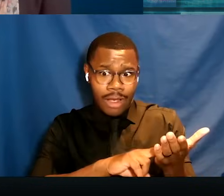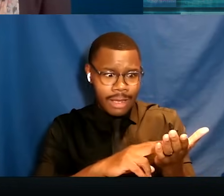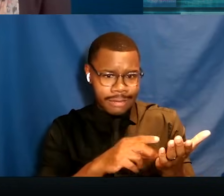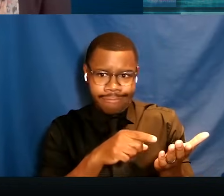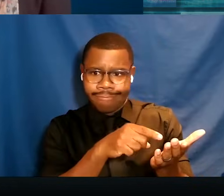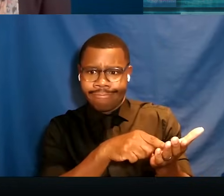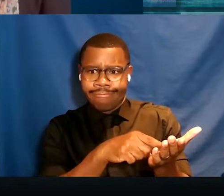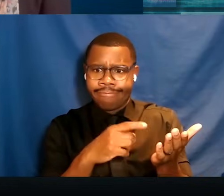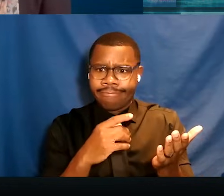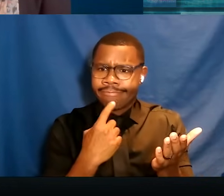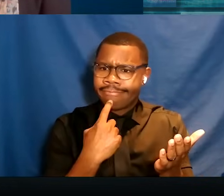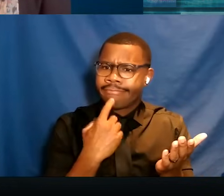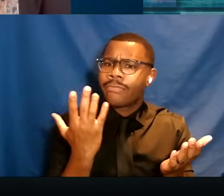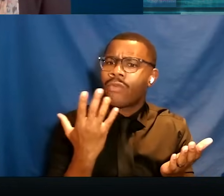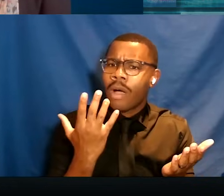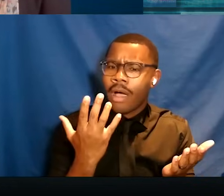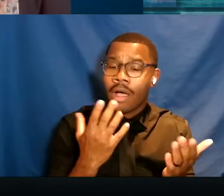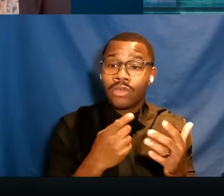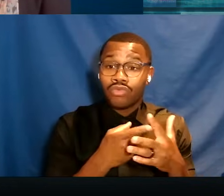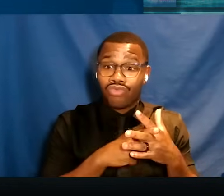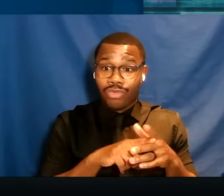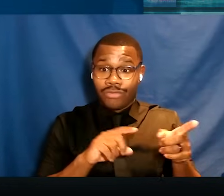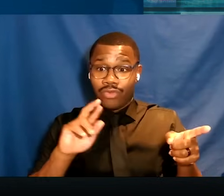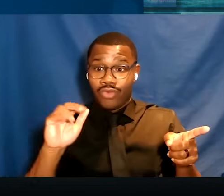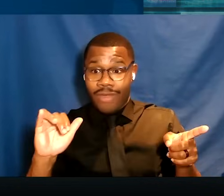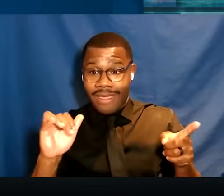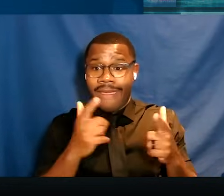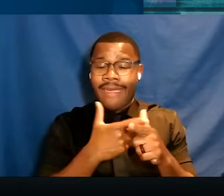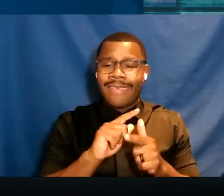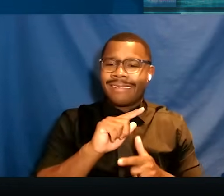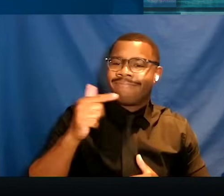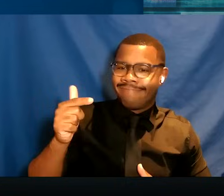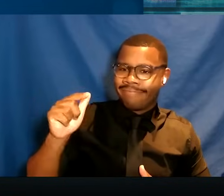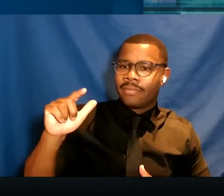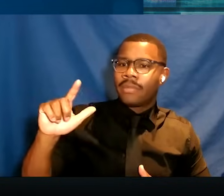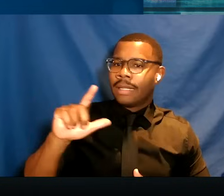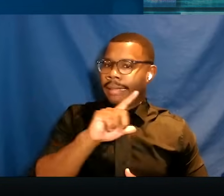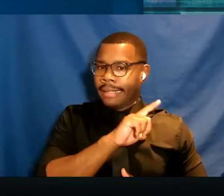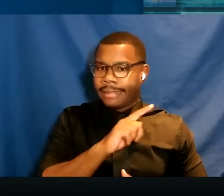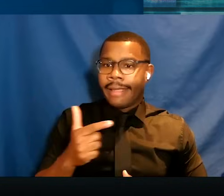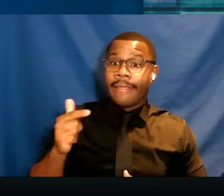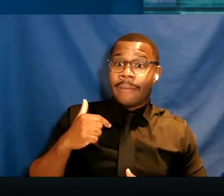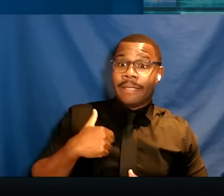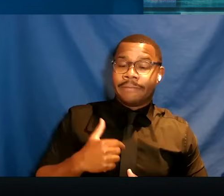and then go back to Linda and jump into it myself. Sure, I mean, I think the most significant set of protections